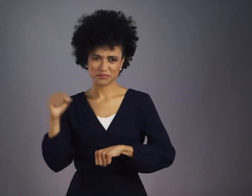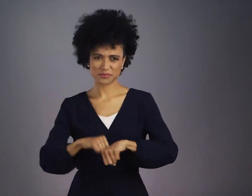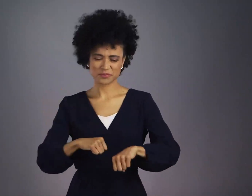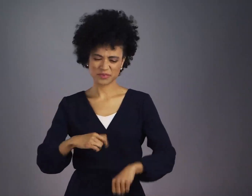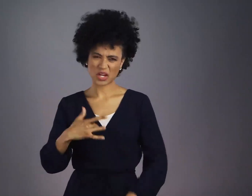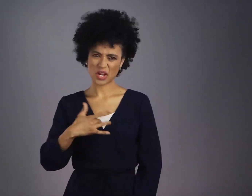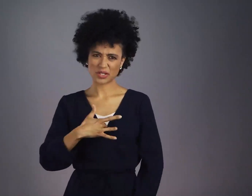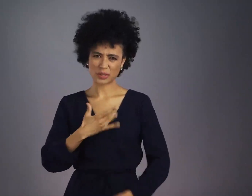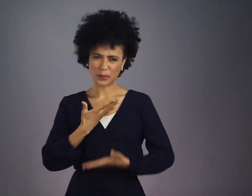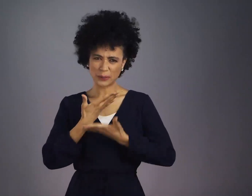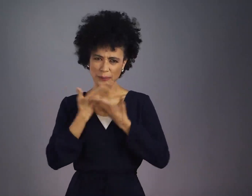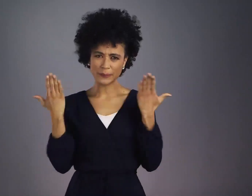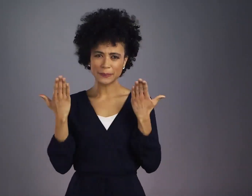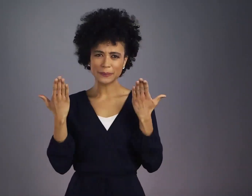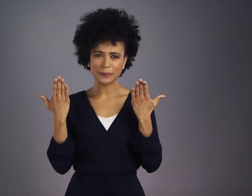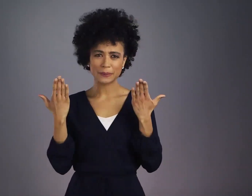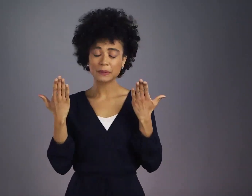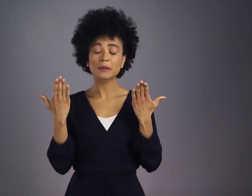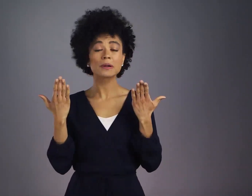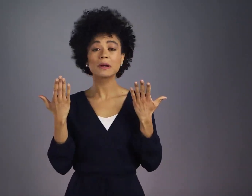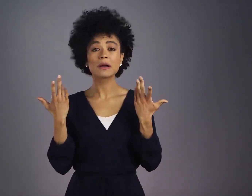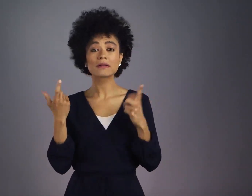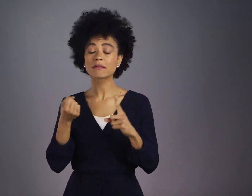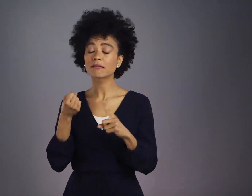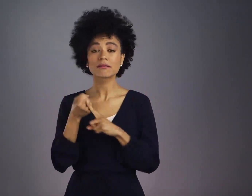There could be no love in such persons, we thought.